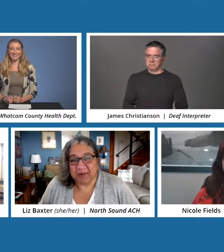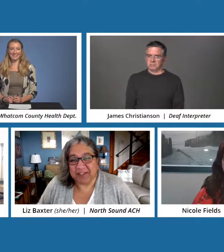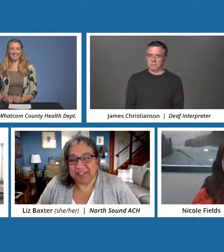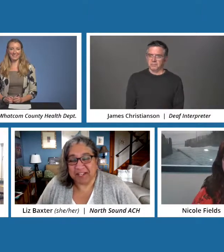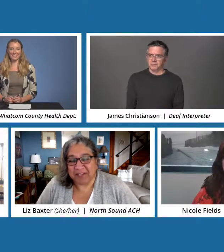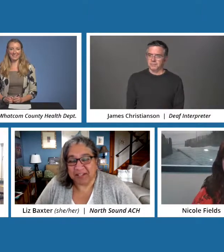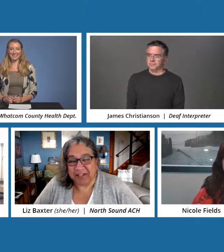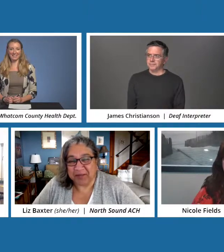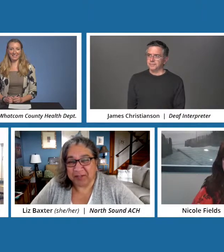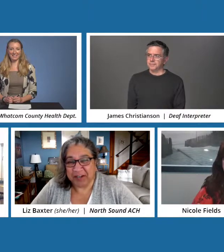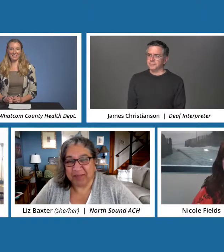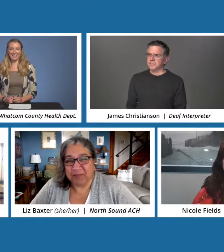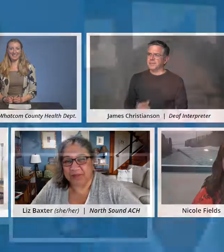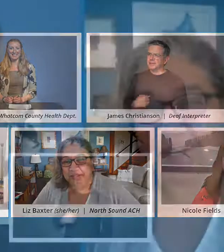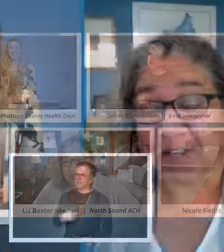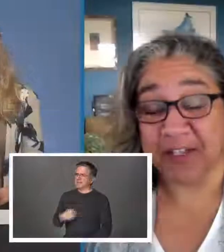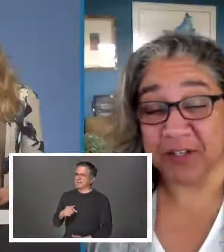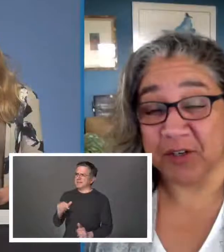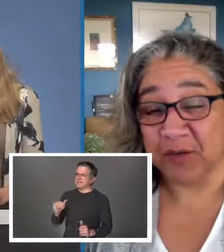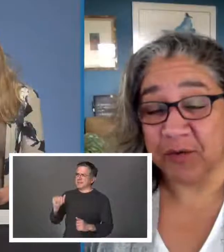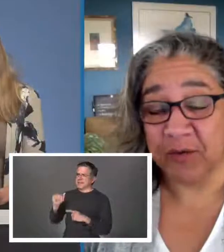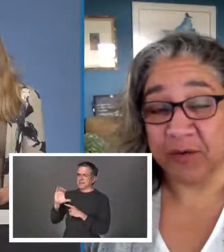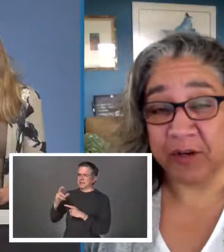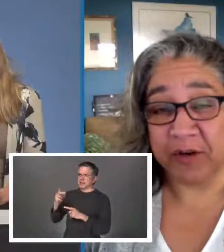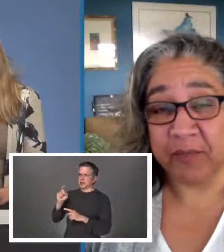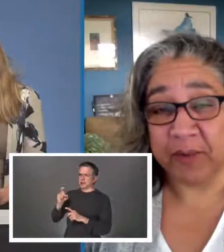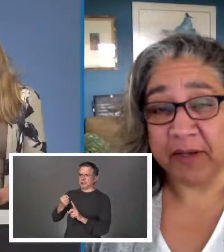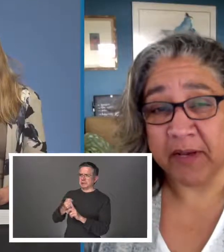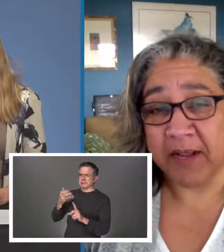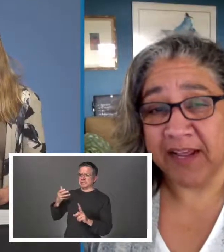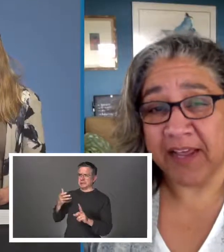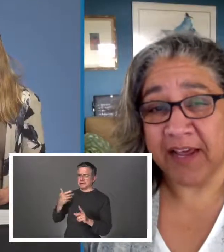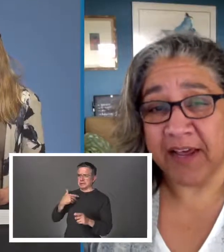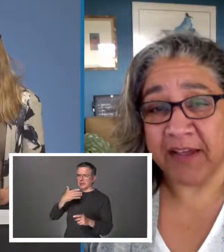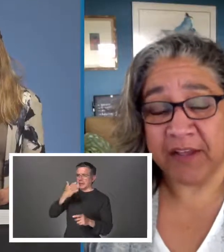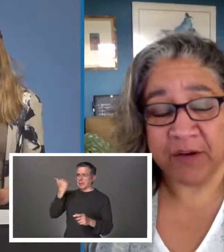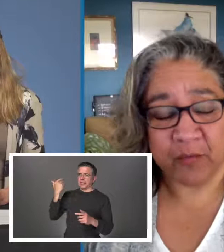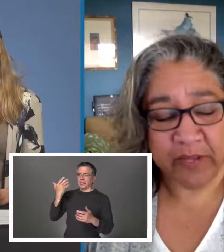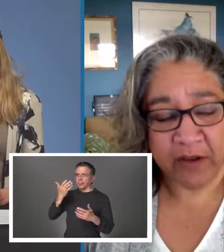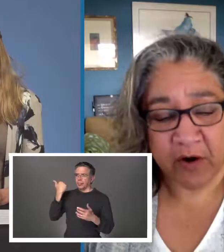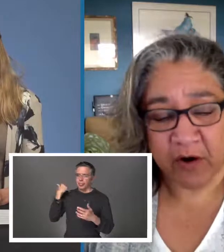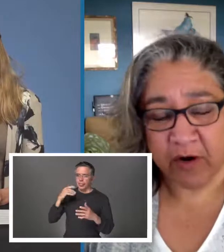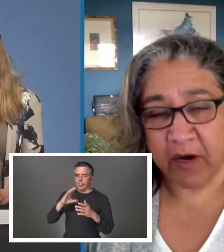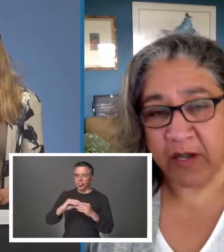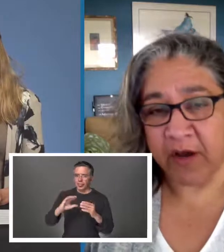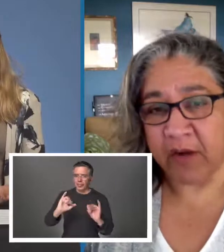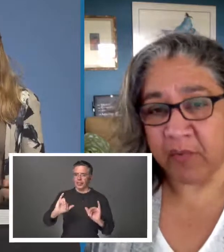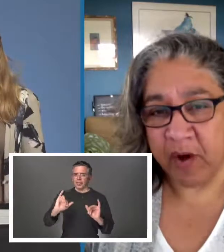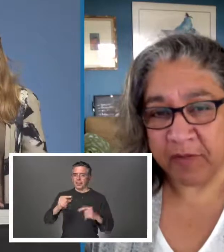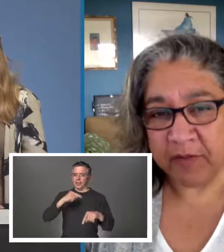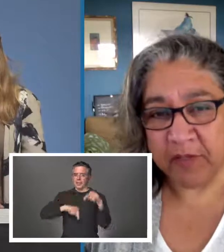what is the ACH, which I probably neglected to do earlier. But, you know, we are a nonprofit